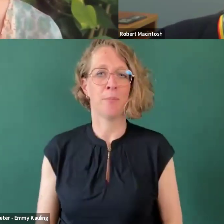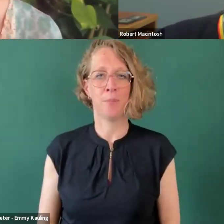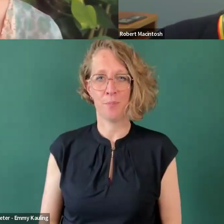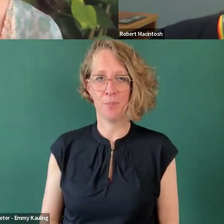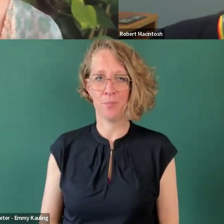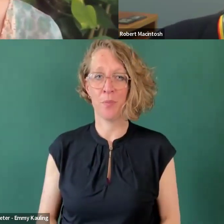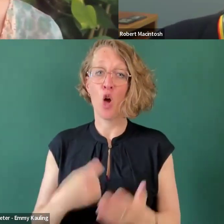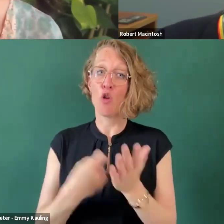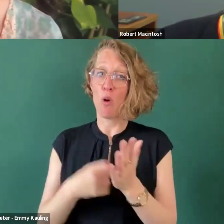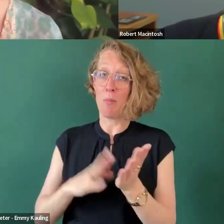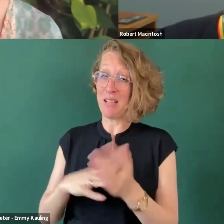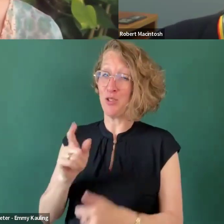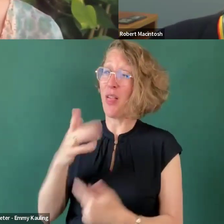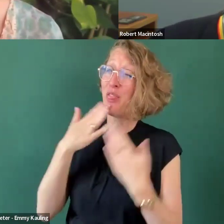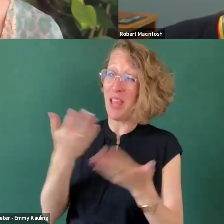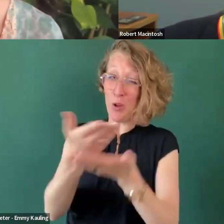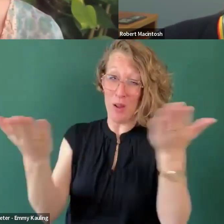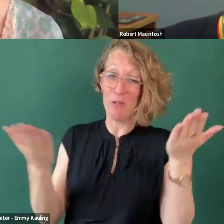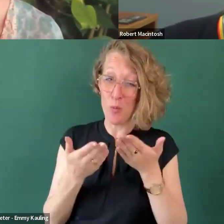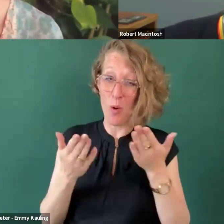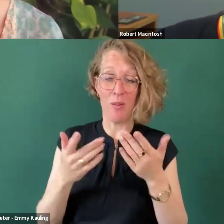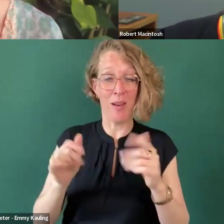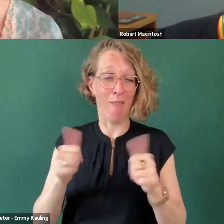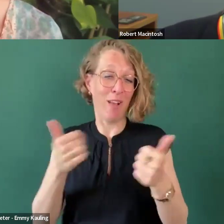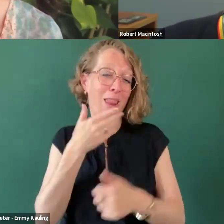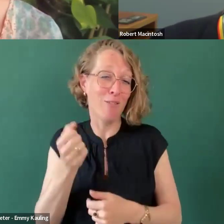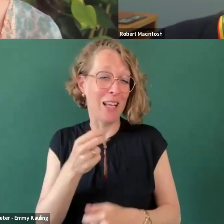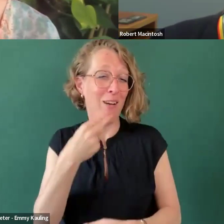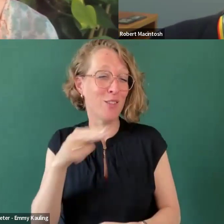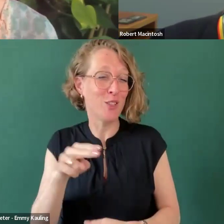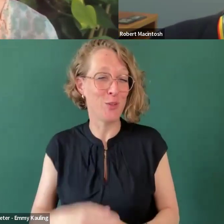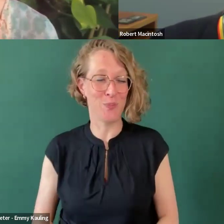So, thank you folks. Have a great afternoon.